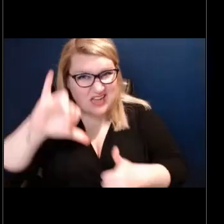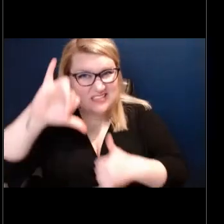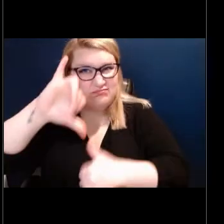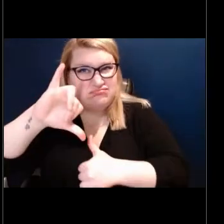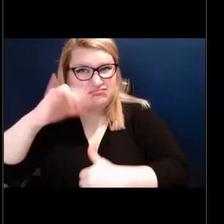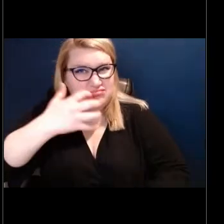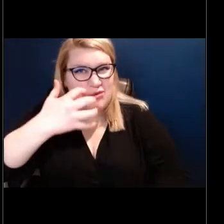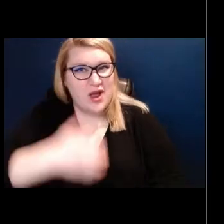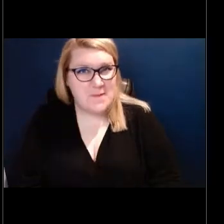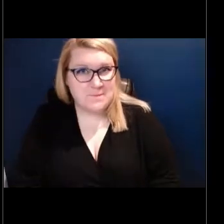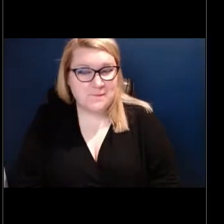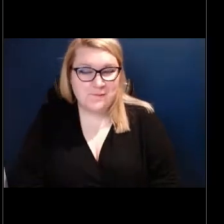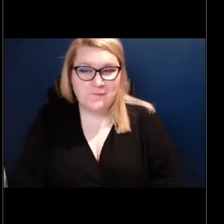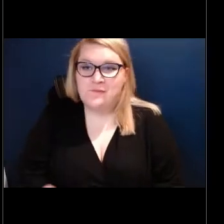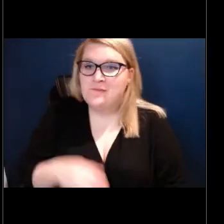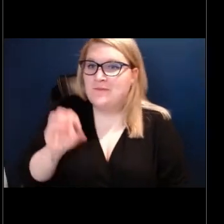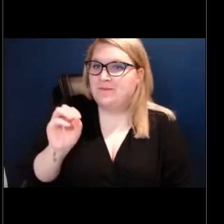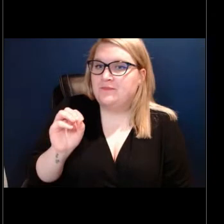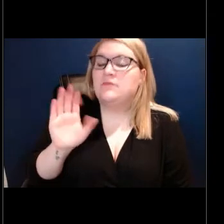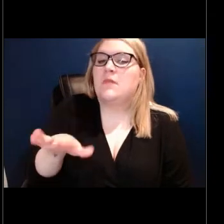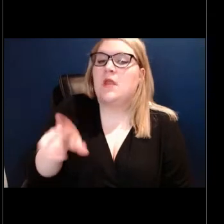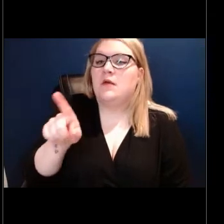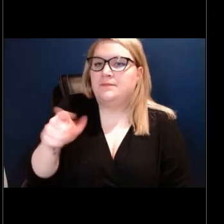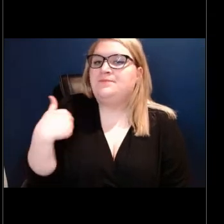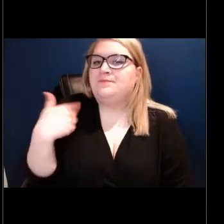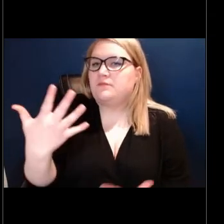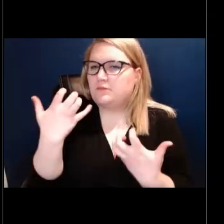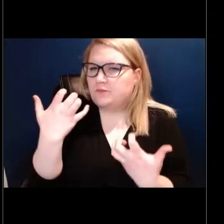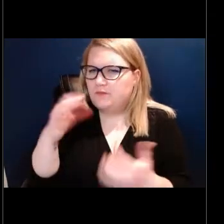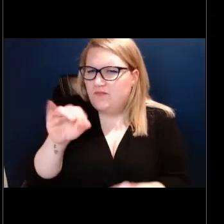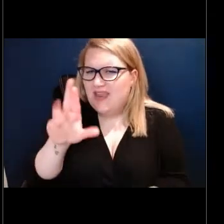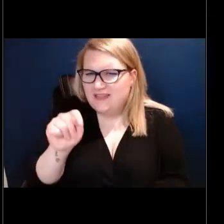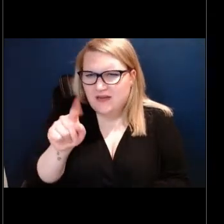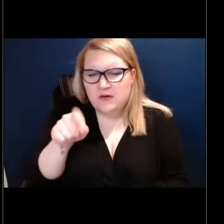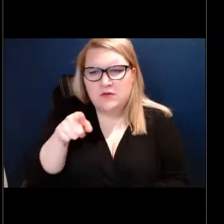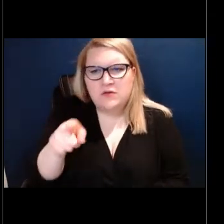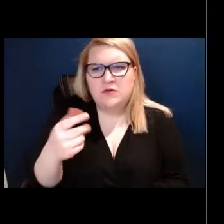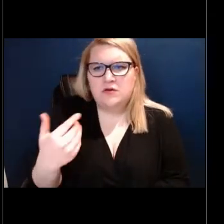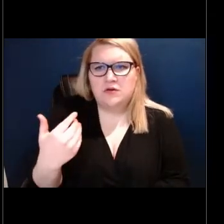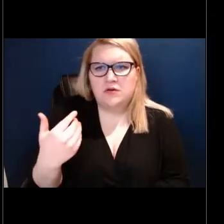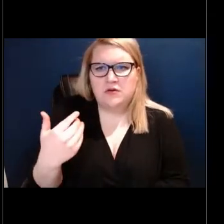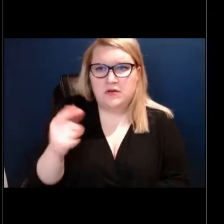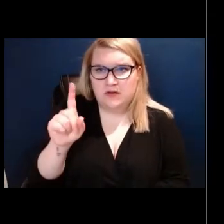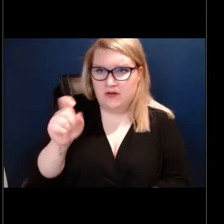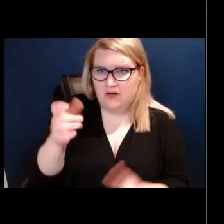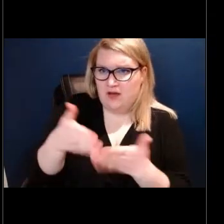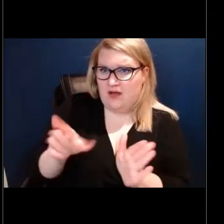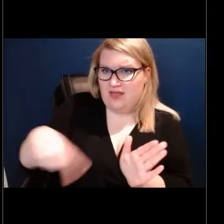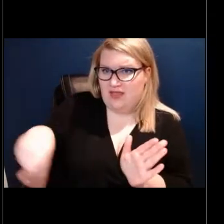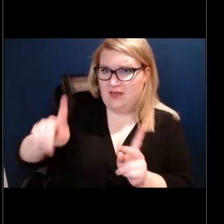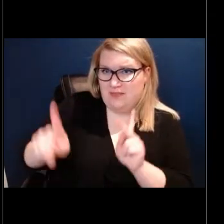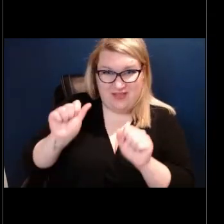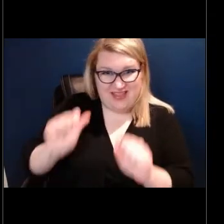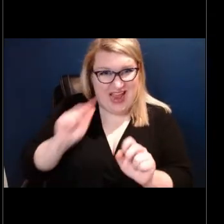All right, well, we're going to save. Oh I do want to find out if there is a way for the public to view these images anywhere.